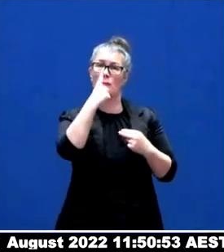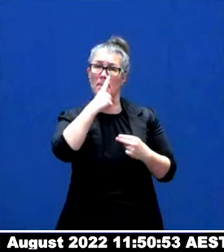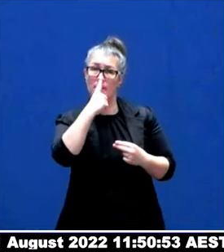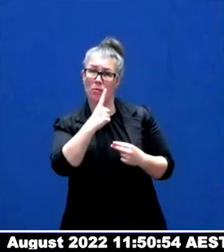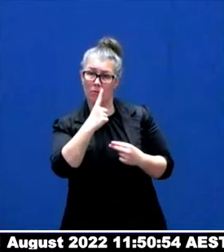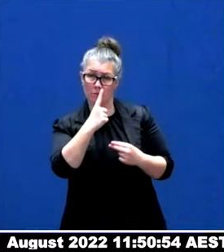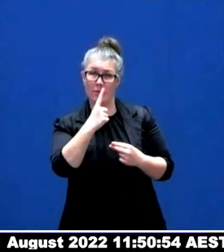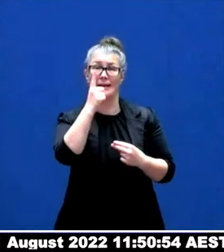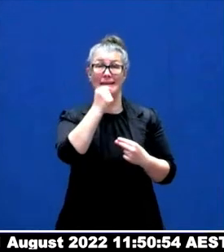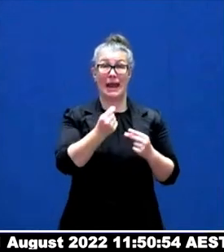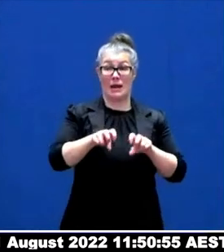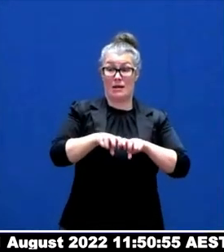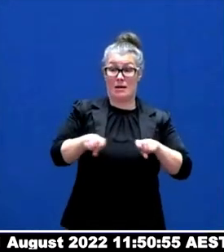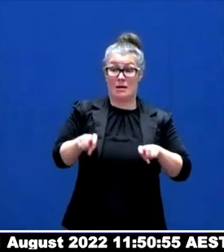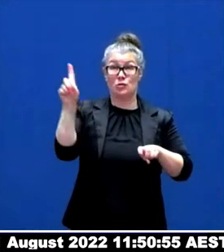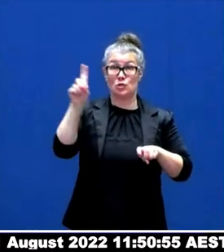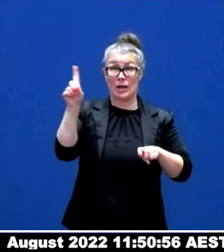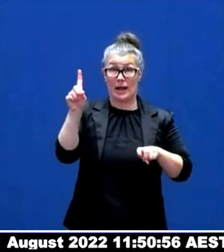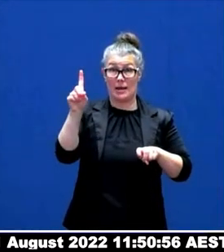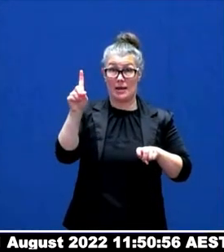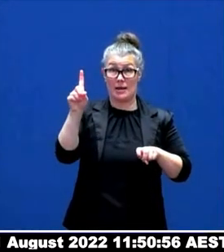evidence with you as part of a panel. Is that right? ZOE DENDLE: That is right.